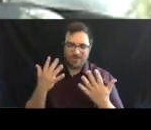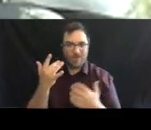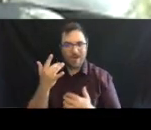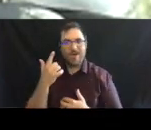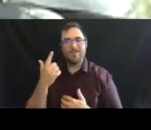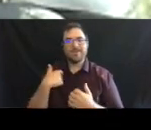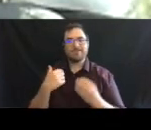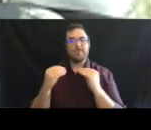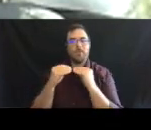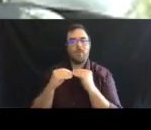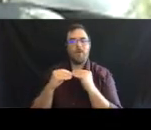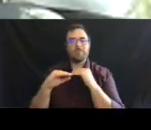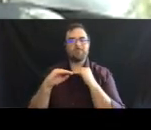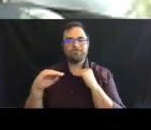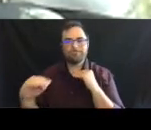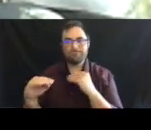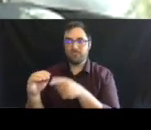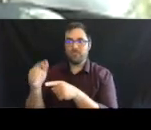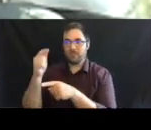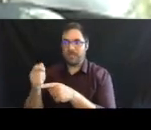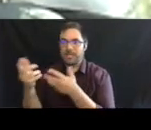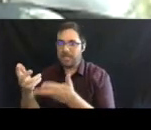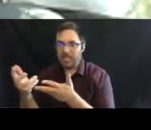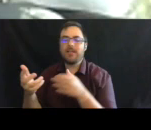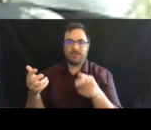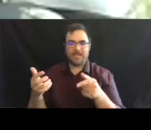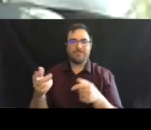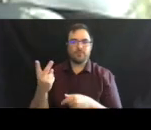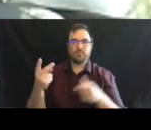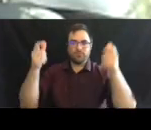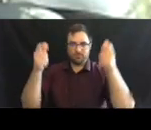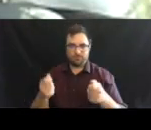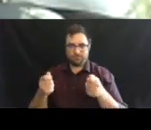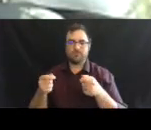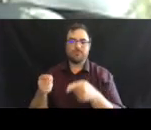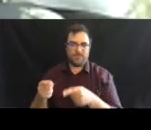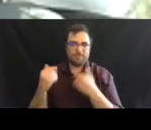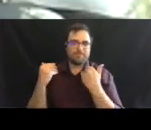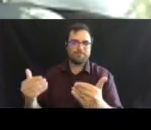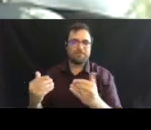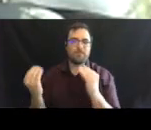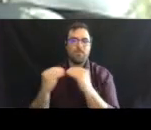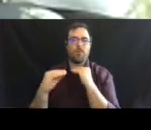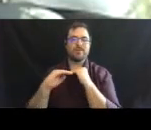more stable than it has in the past. So we are assembling an early intervention team.